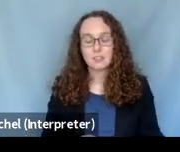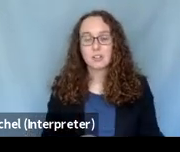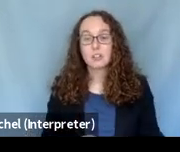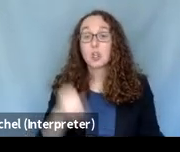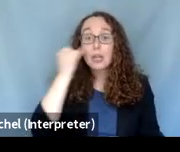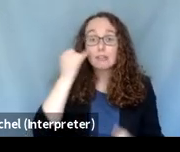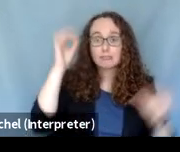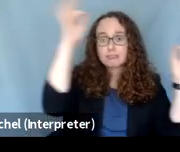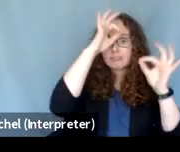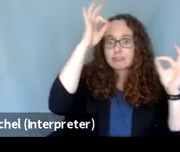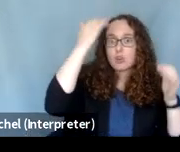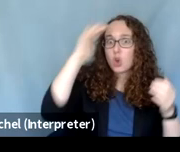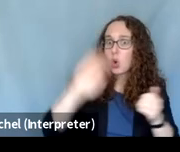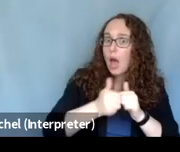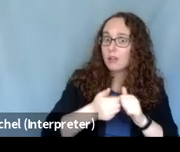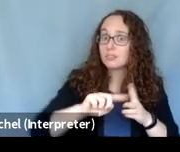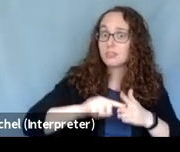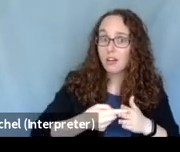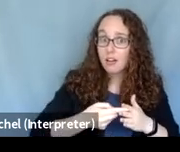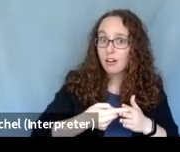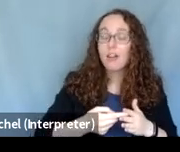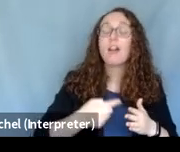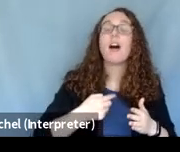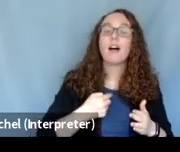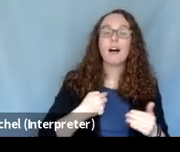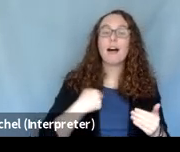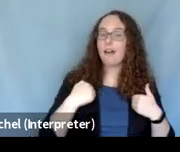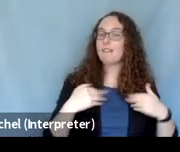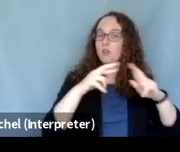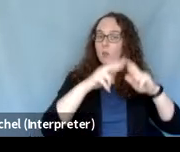to get started and it asks you questions to kind of jog